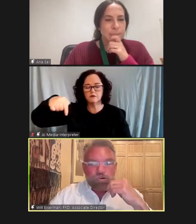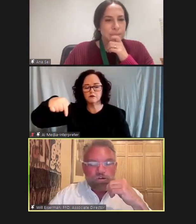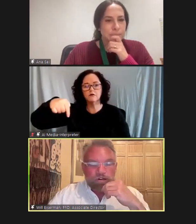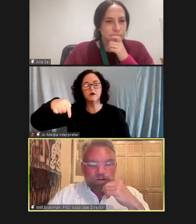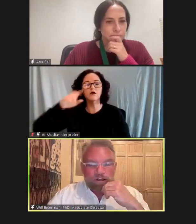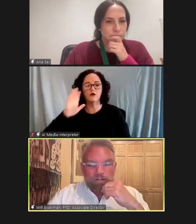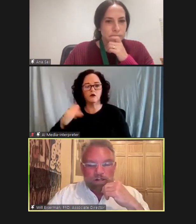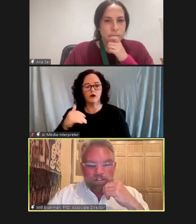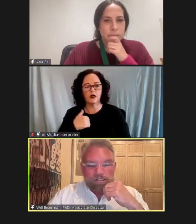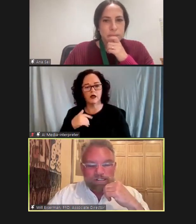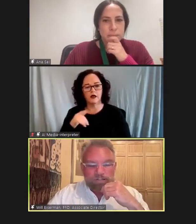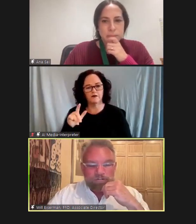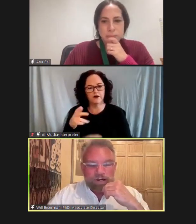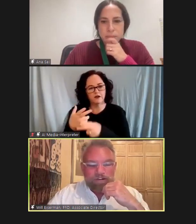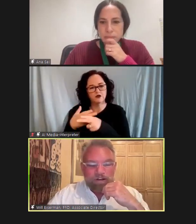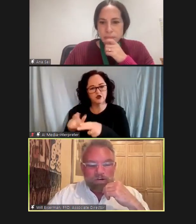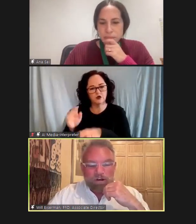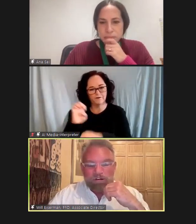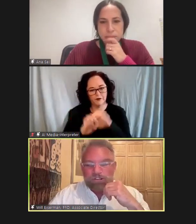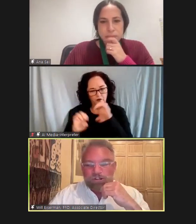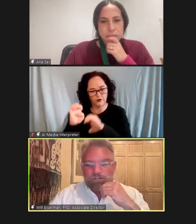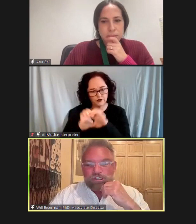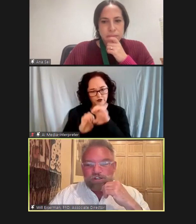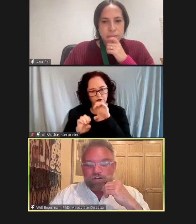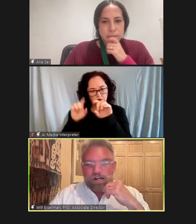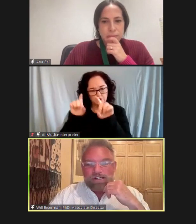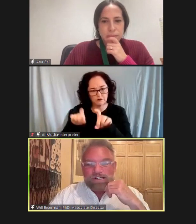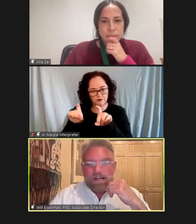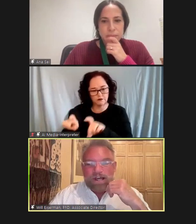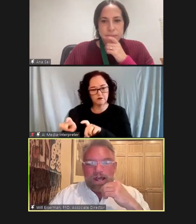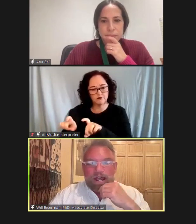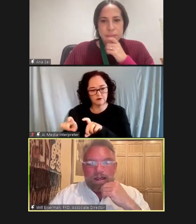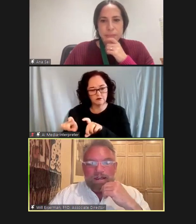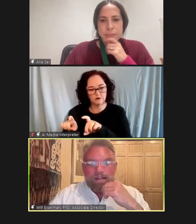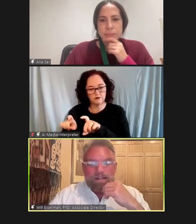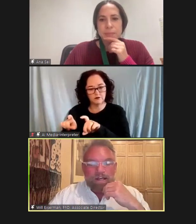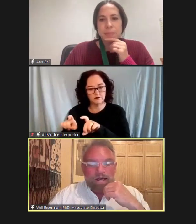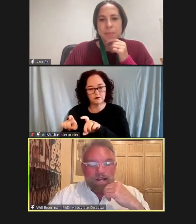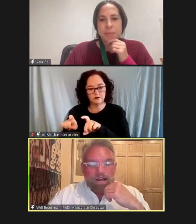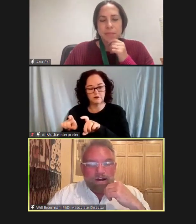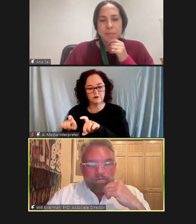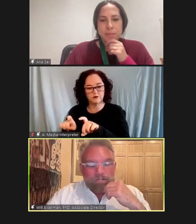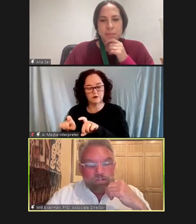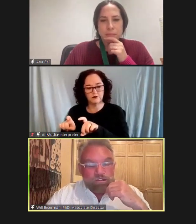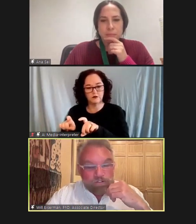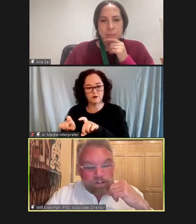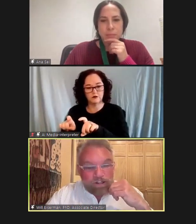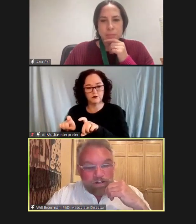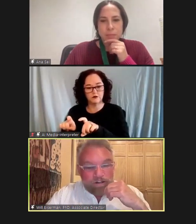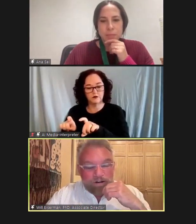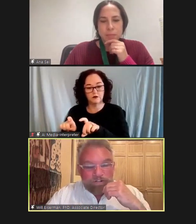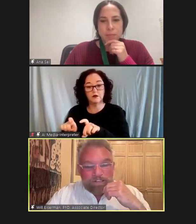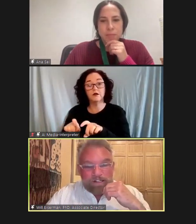evaluation survey that will also